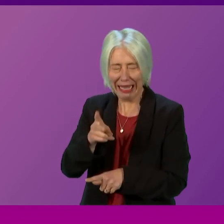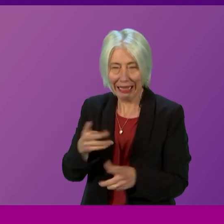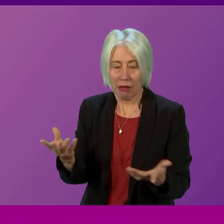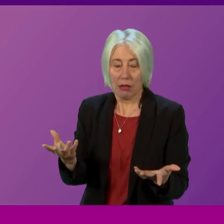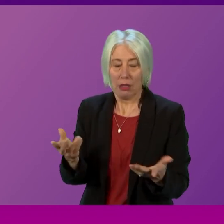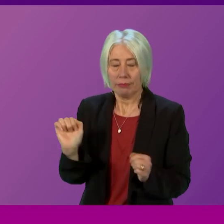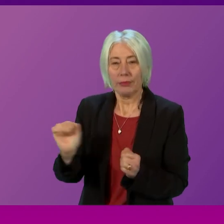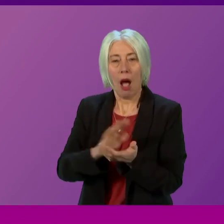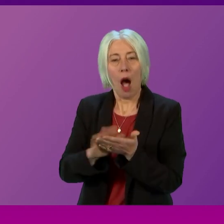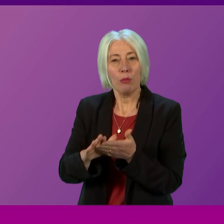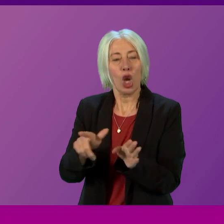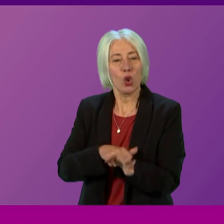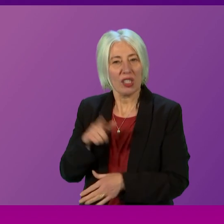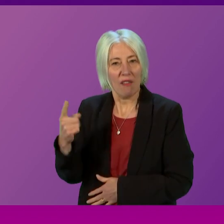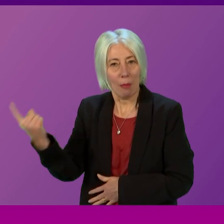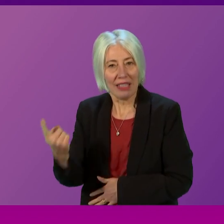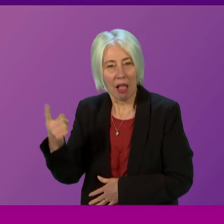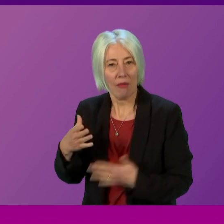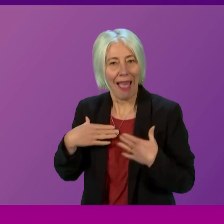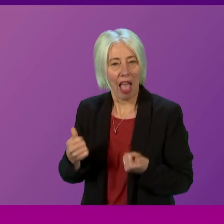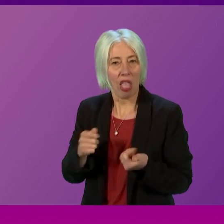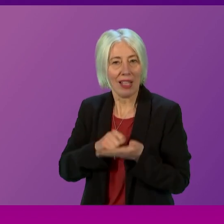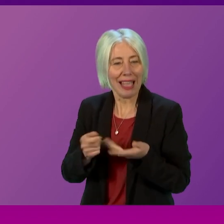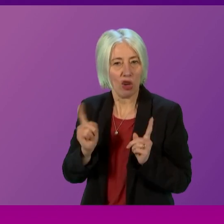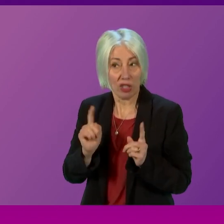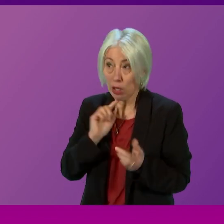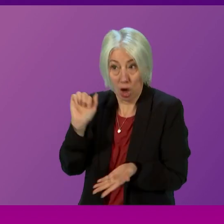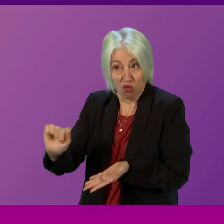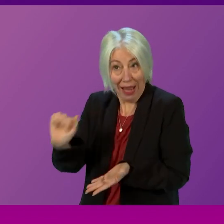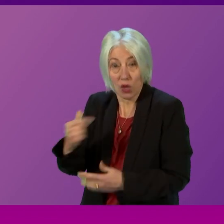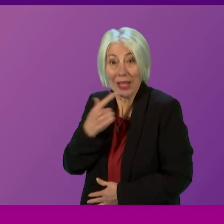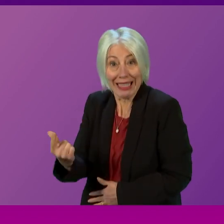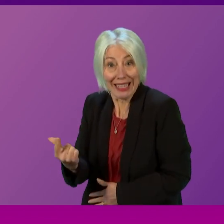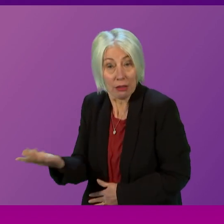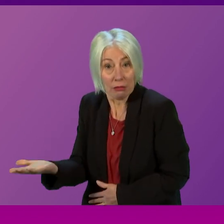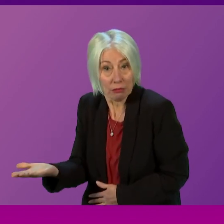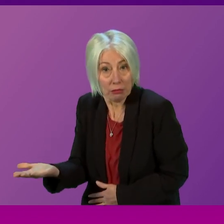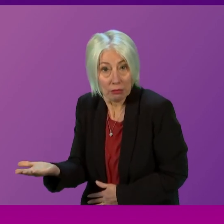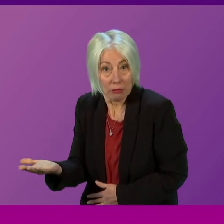Humza Yousaf has been, and continues to be, right in what he says. There is no overall